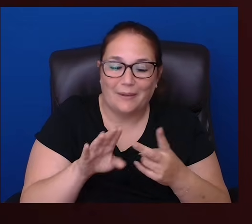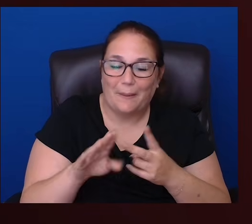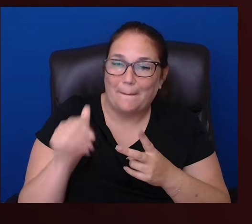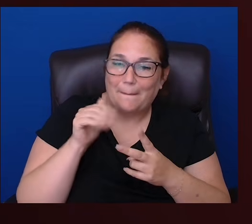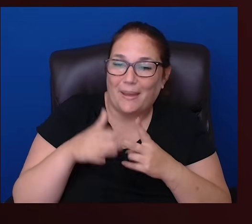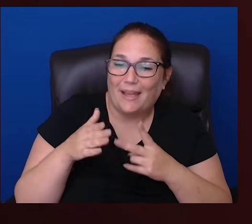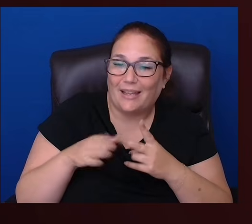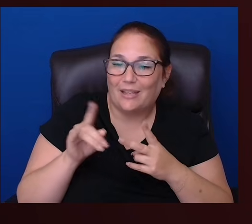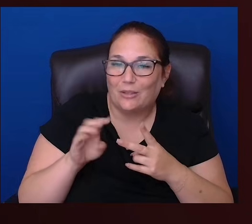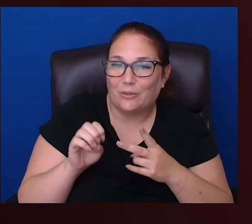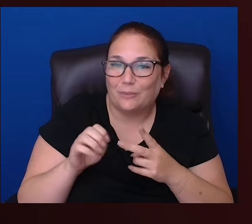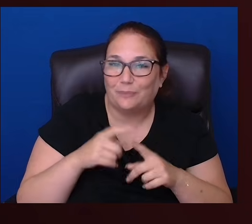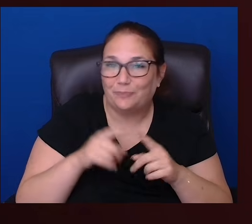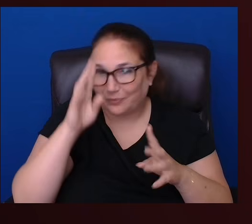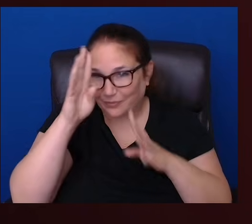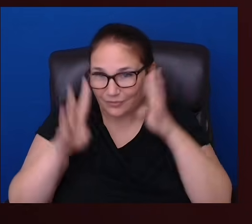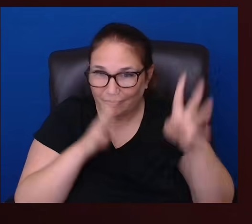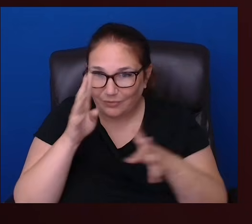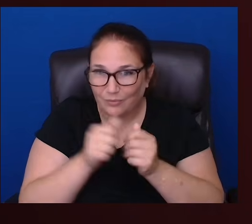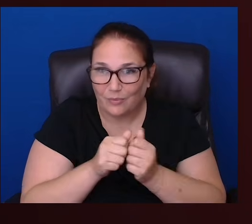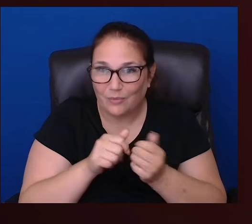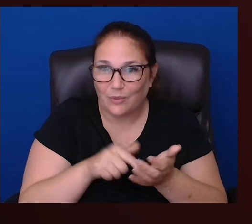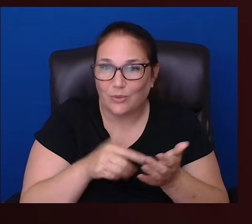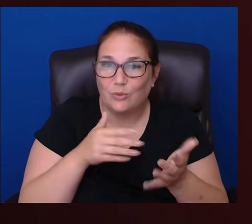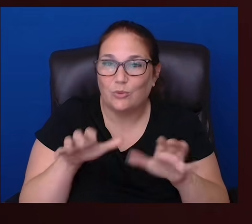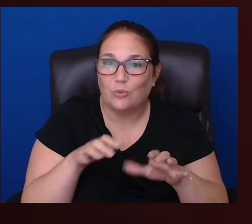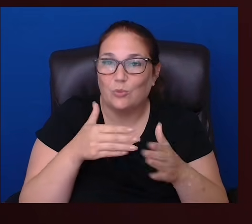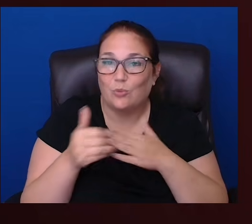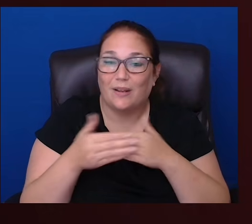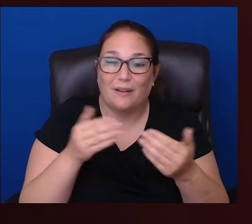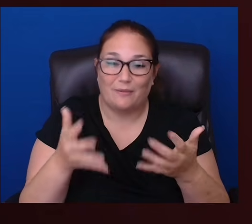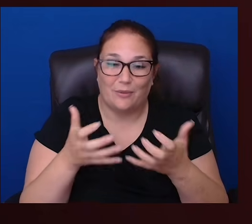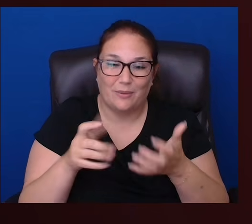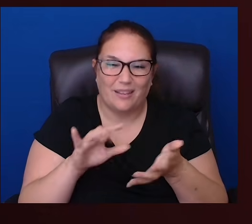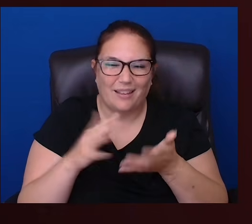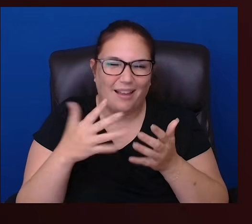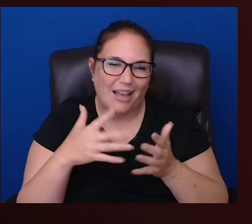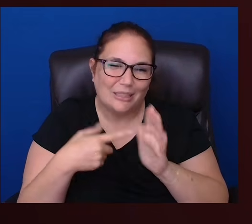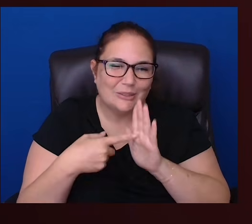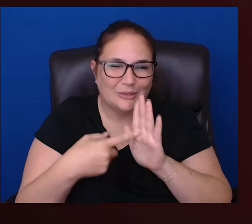can get creative it too and you can do whatever you want. This shows you how the LLM,